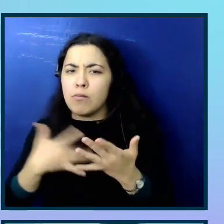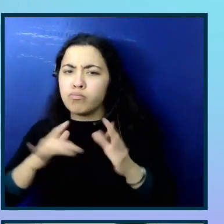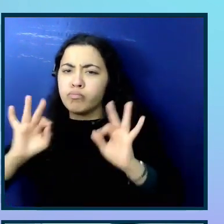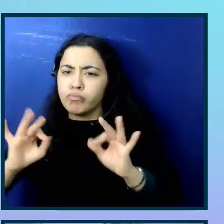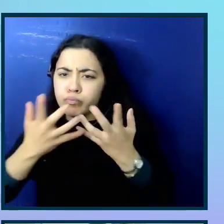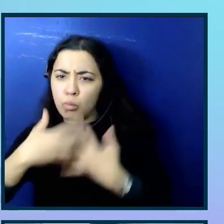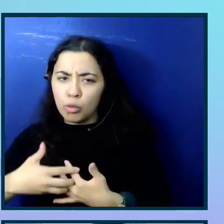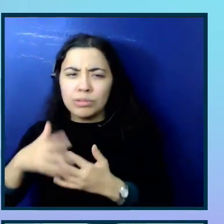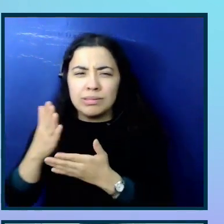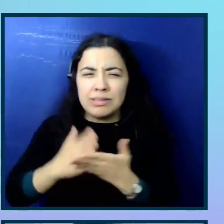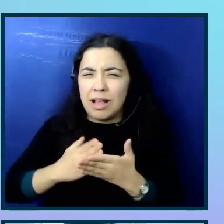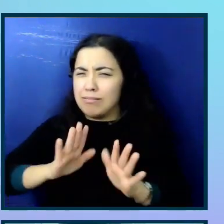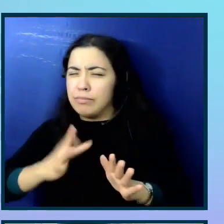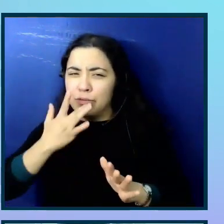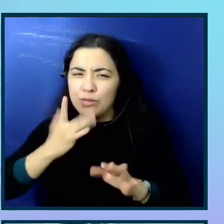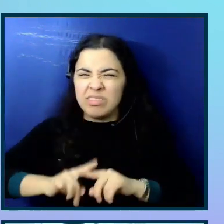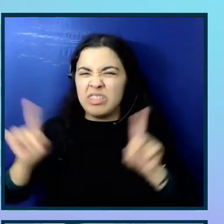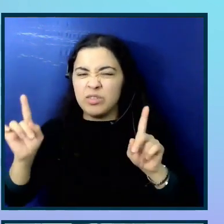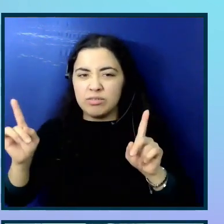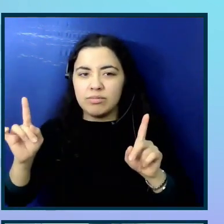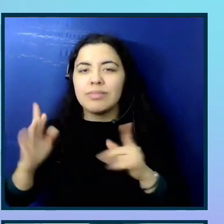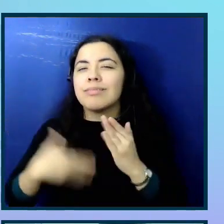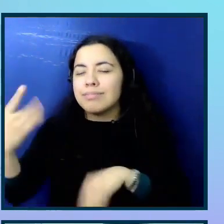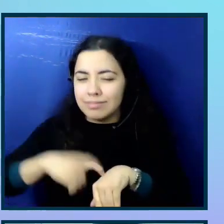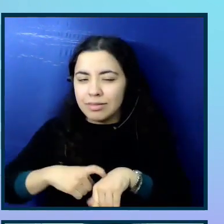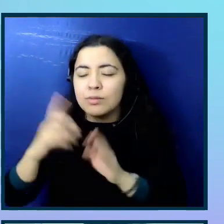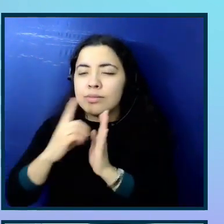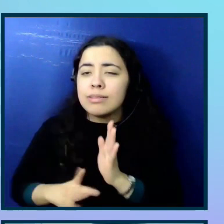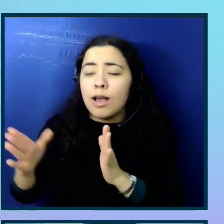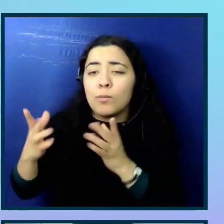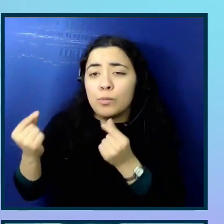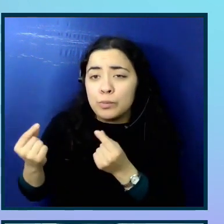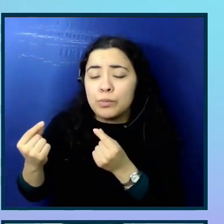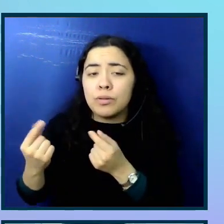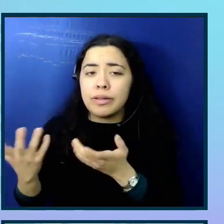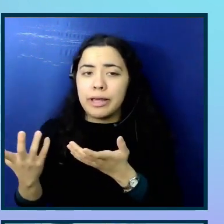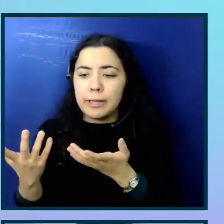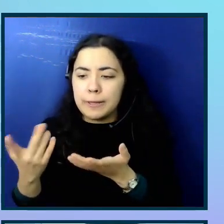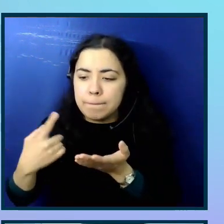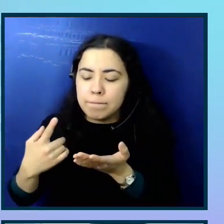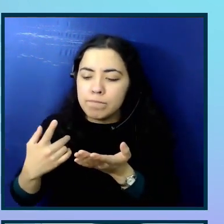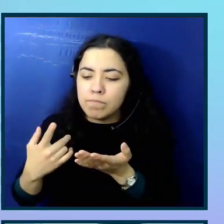that we'll be looking to do differently next time. So designers engaged with access early on. It was amazing.